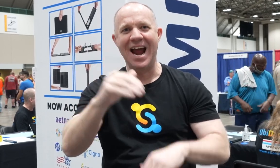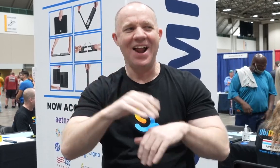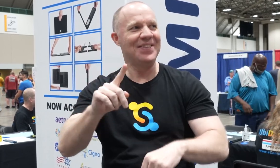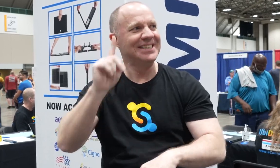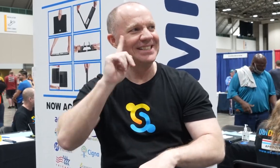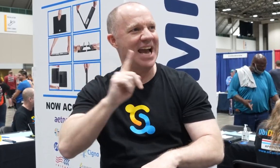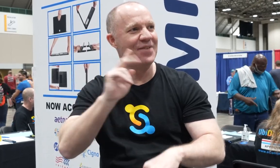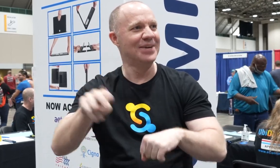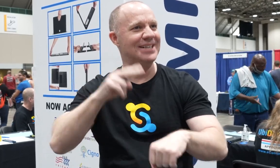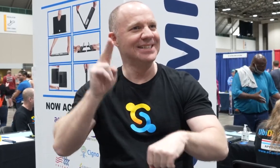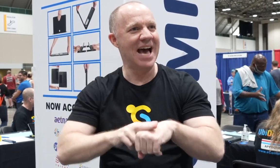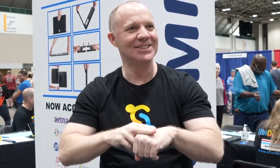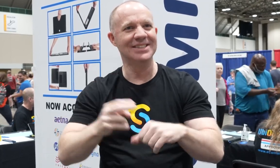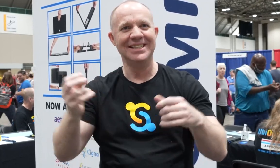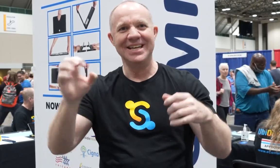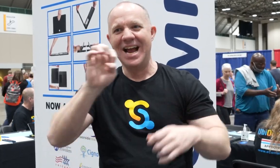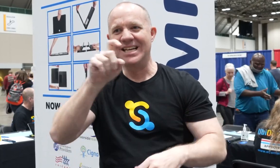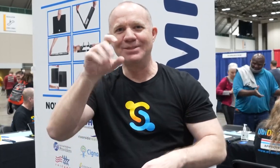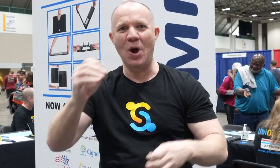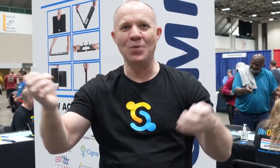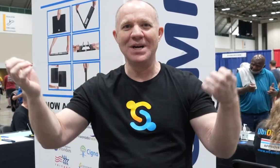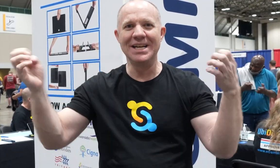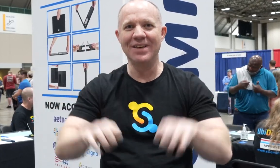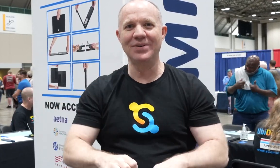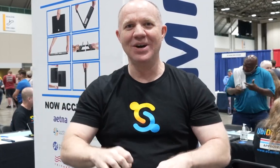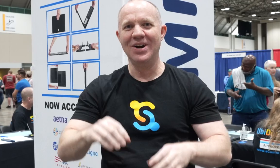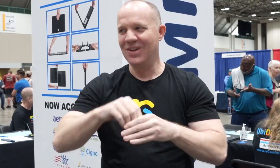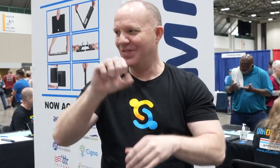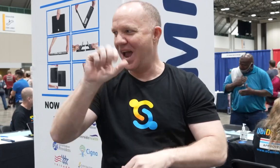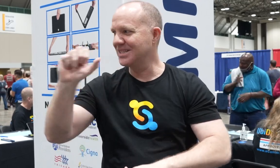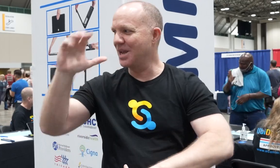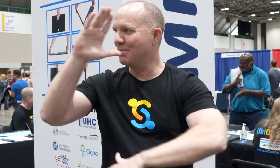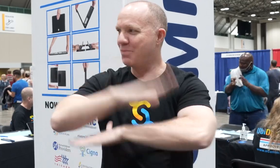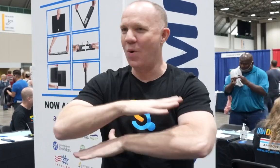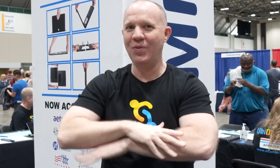at the DeafNation Expo, at the sComm booth!